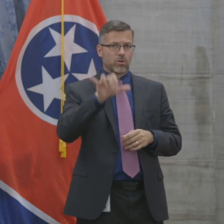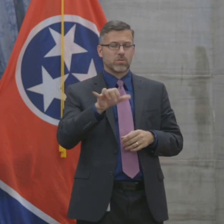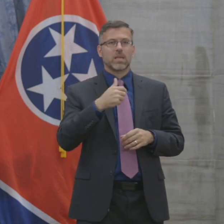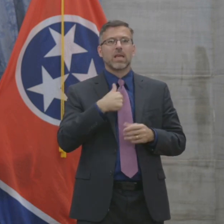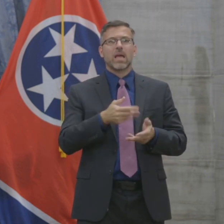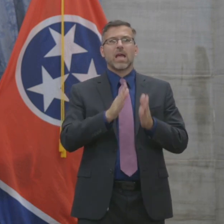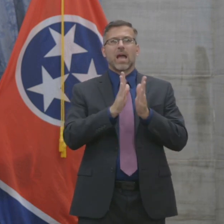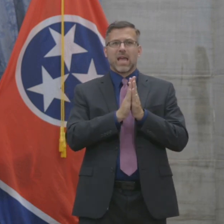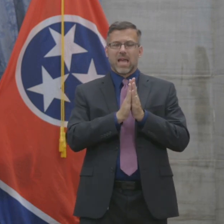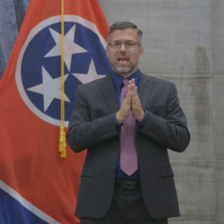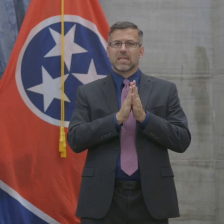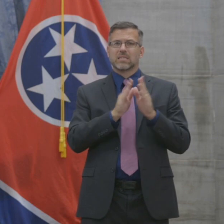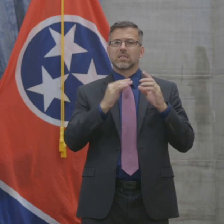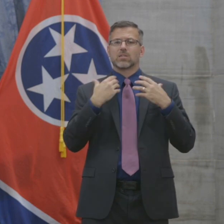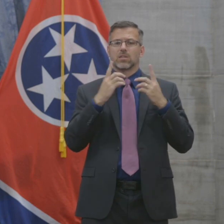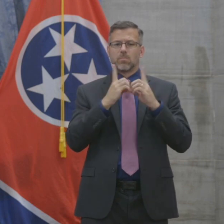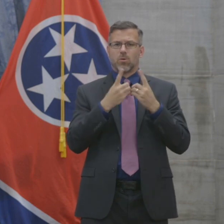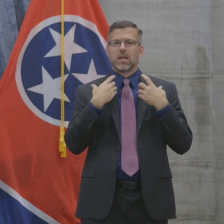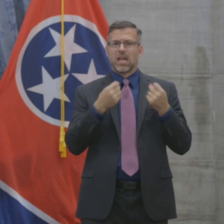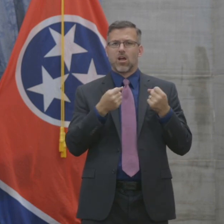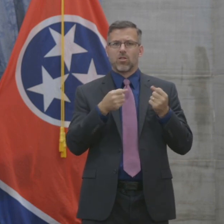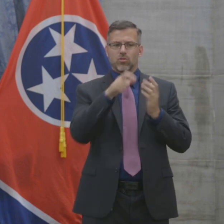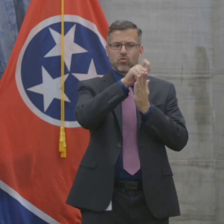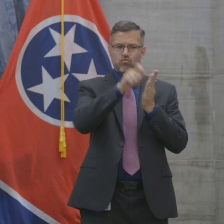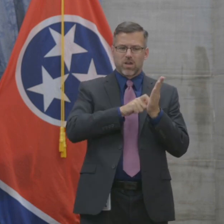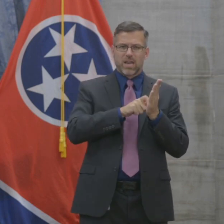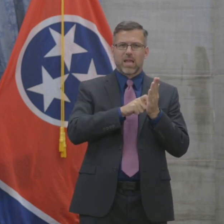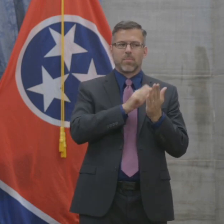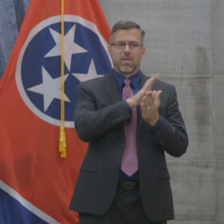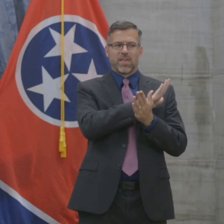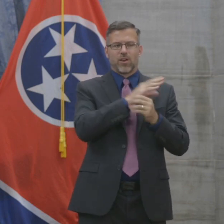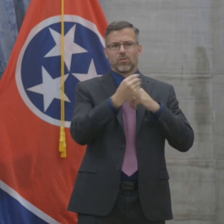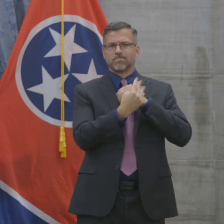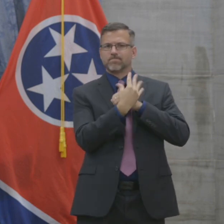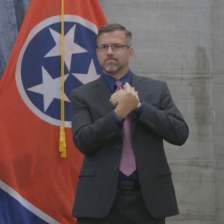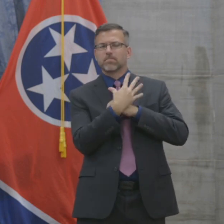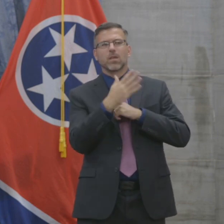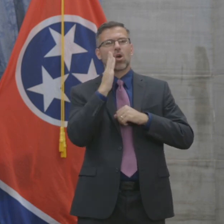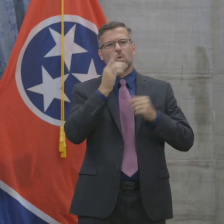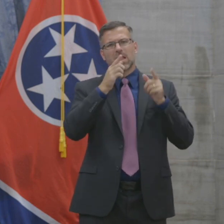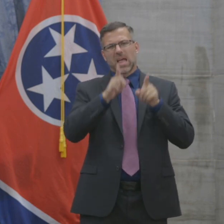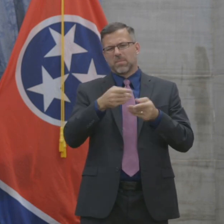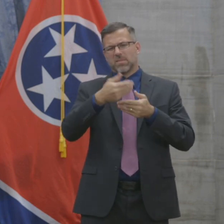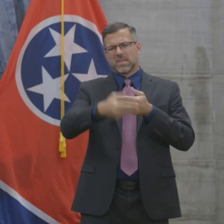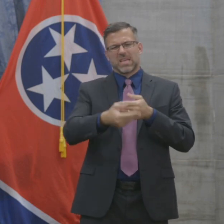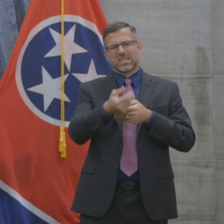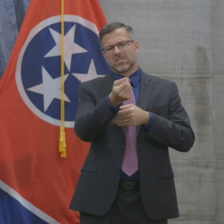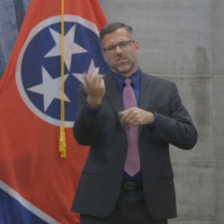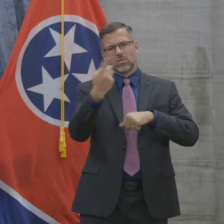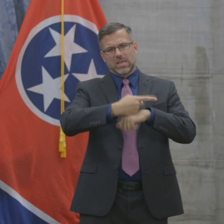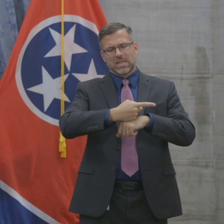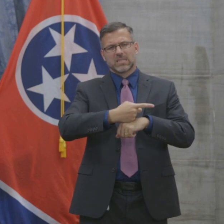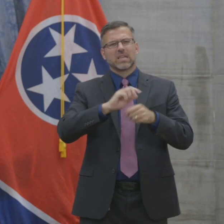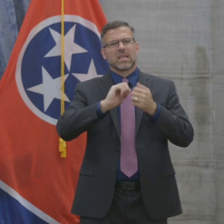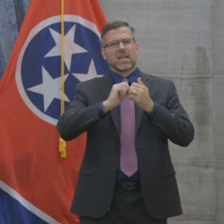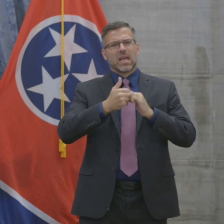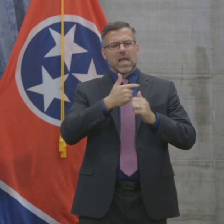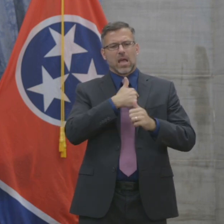greatest loss of life has occurred in nursing homes all across this country. Almost half of the deaths related to